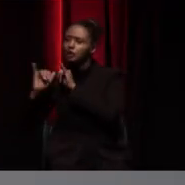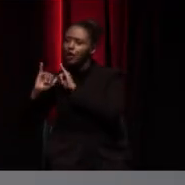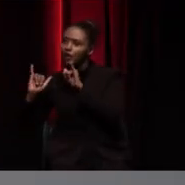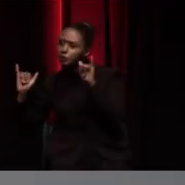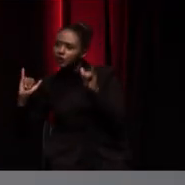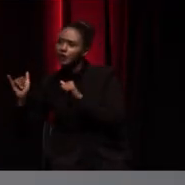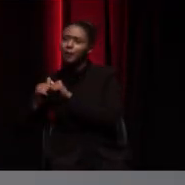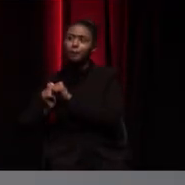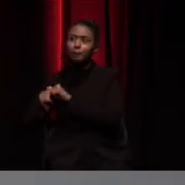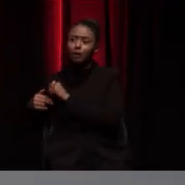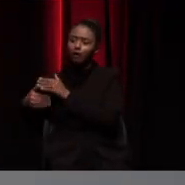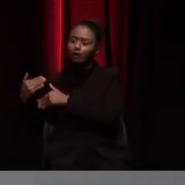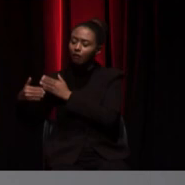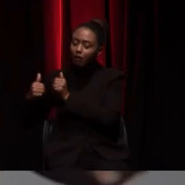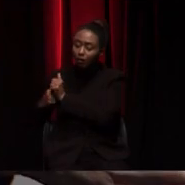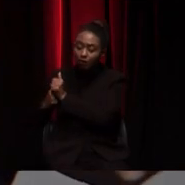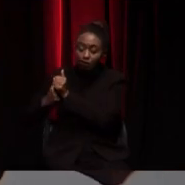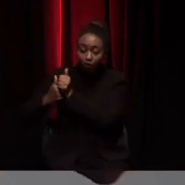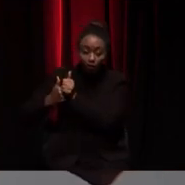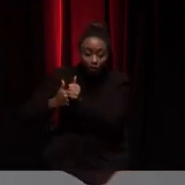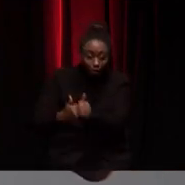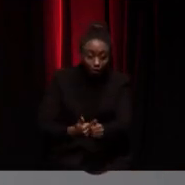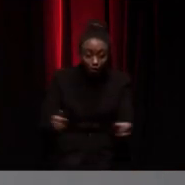until we deliver the after sales